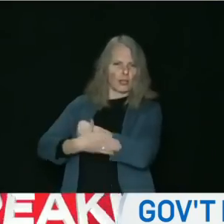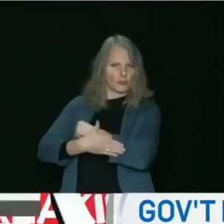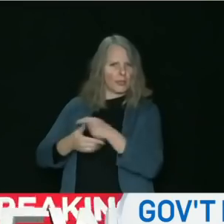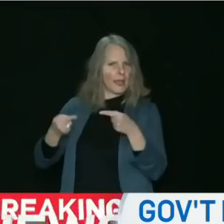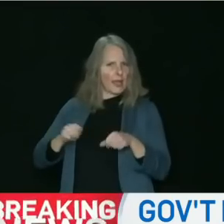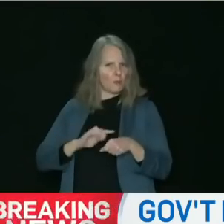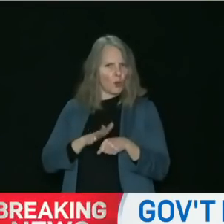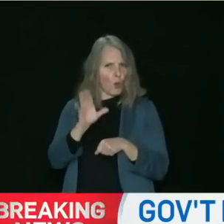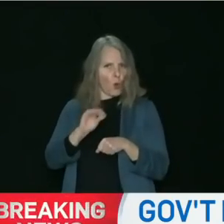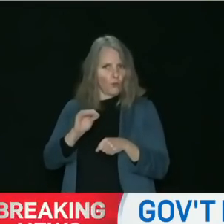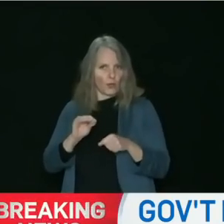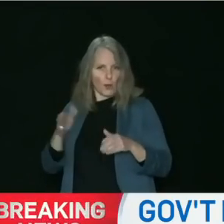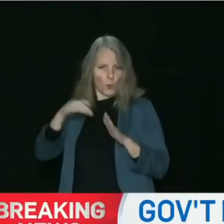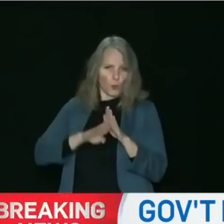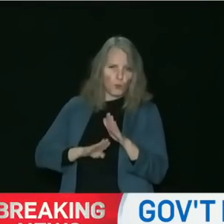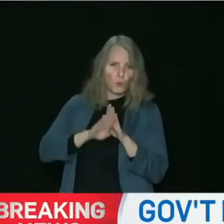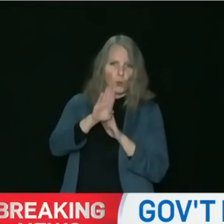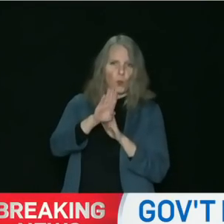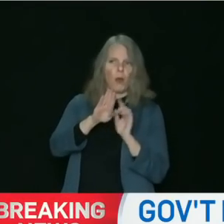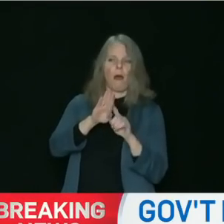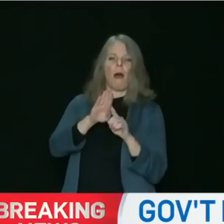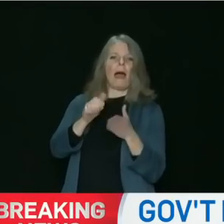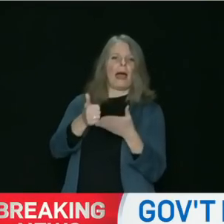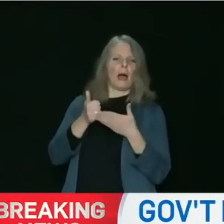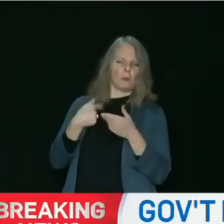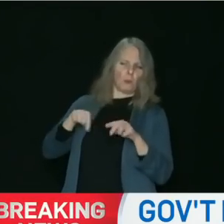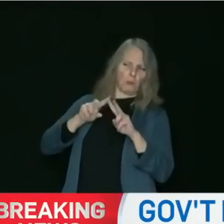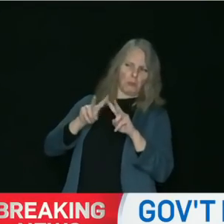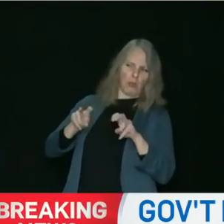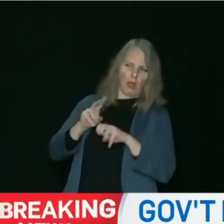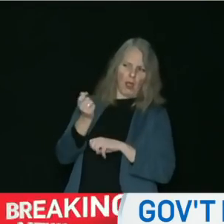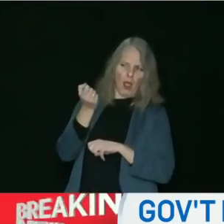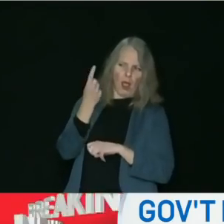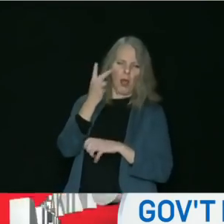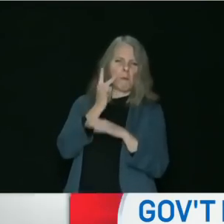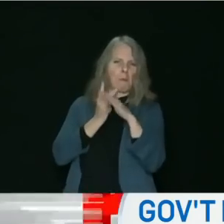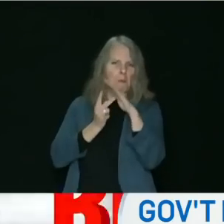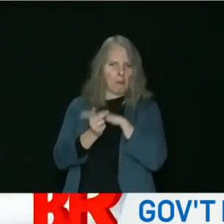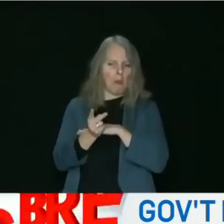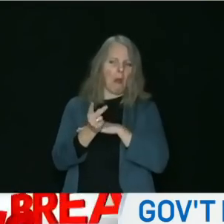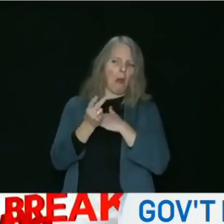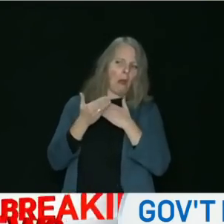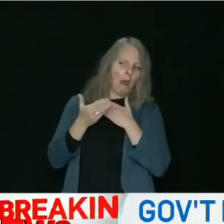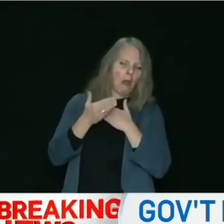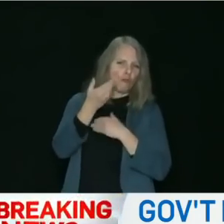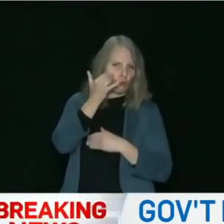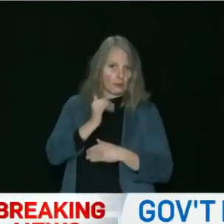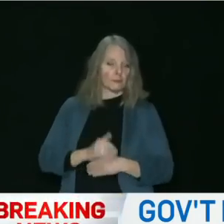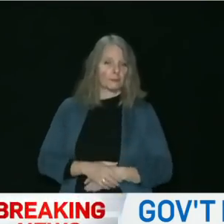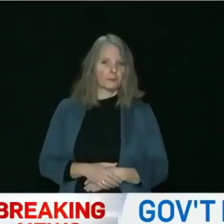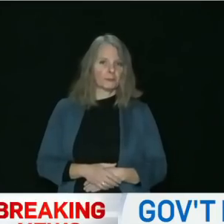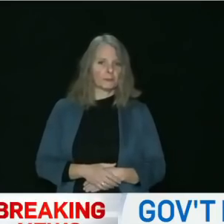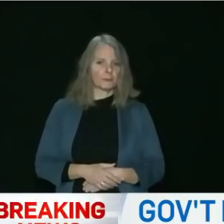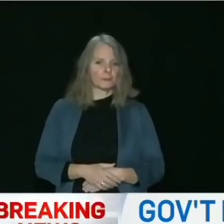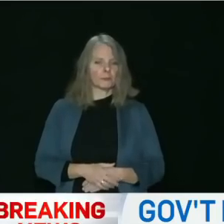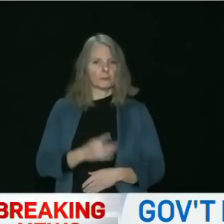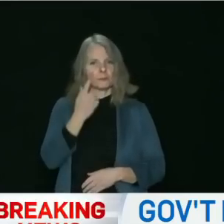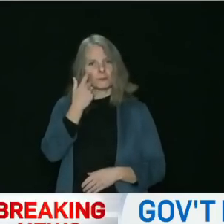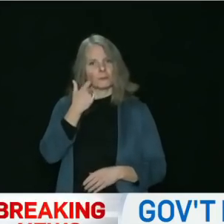FEW WEEKS. WILL HIS EXPERIENCED AN OMICRON SURGE PROVIDED